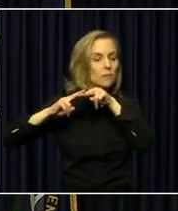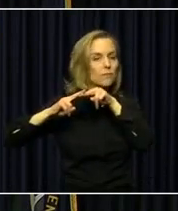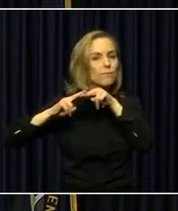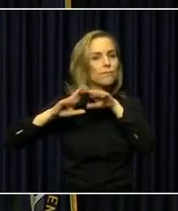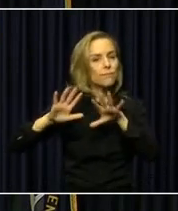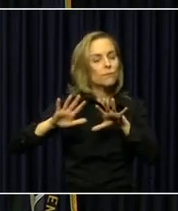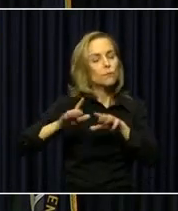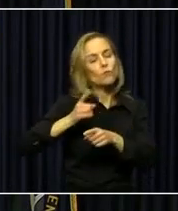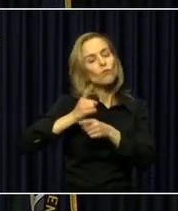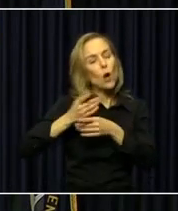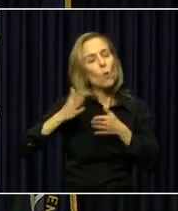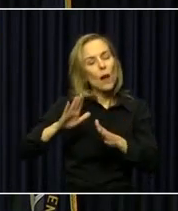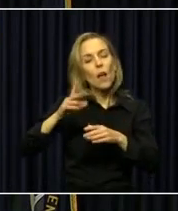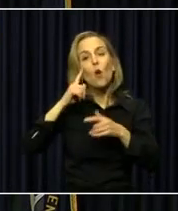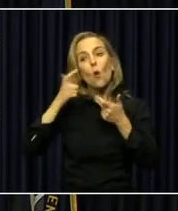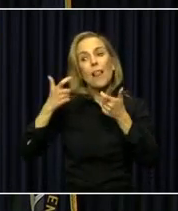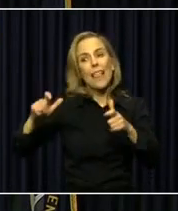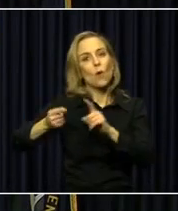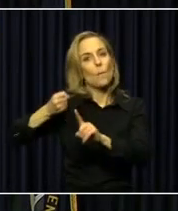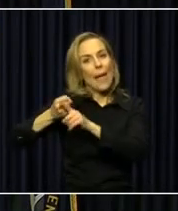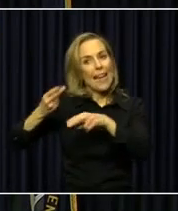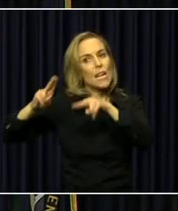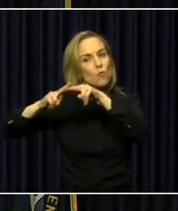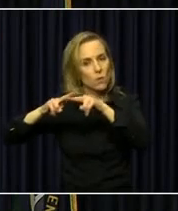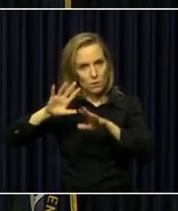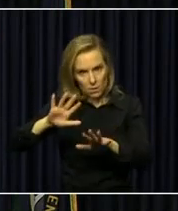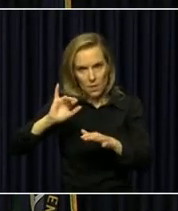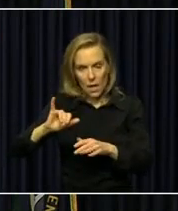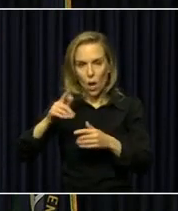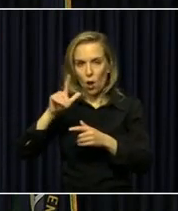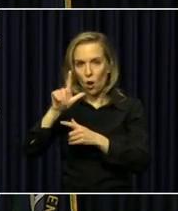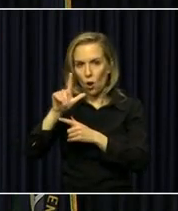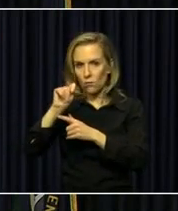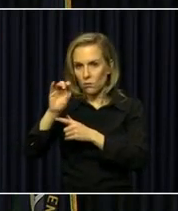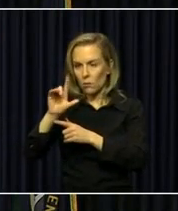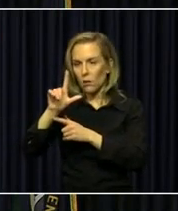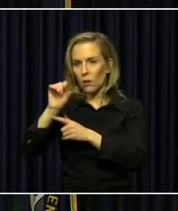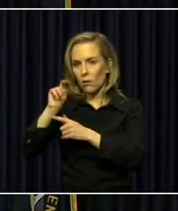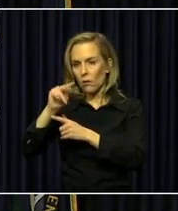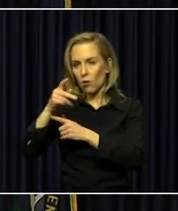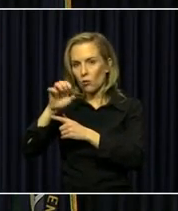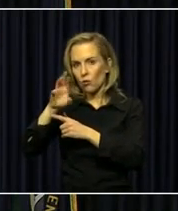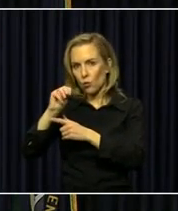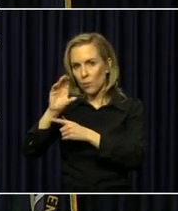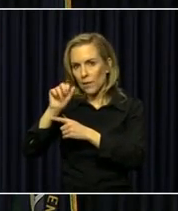RAISED WITH HER SONS AND DAUGHTER. WE ACTUALLY, A COUPLE OF US BE